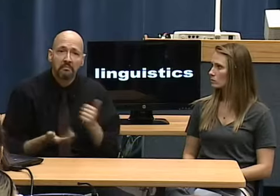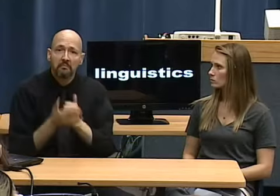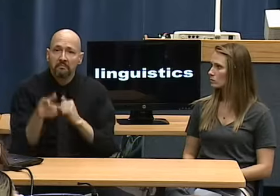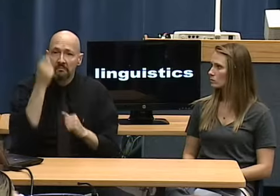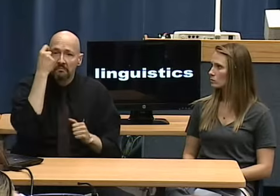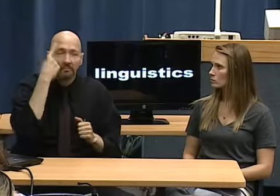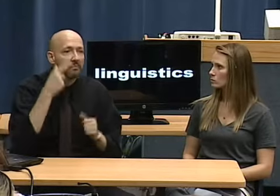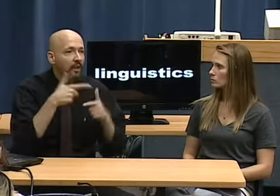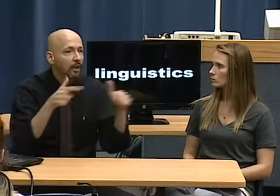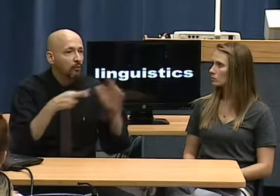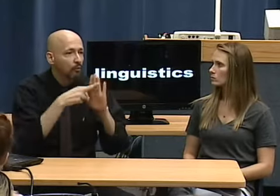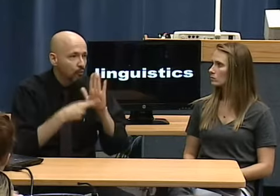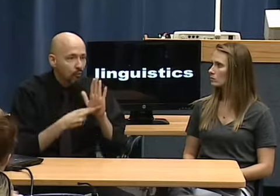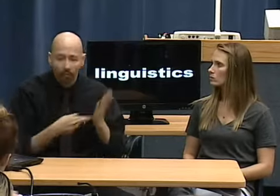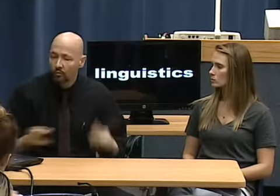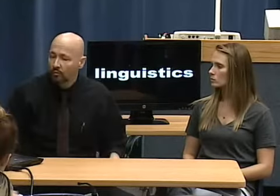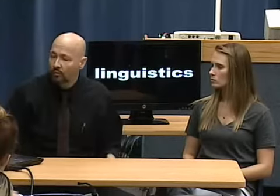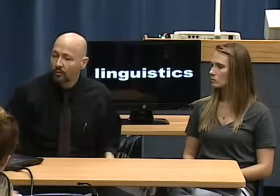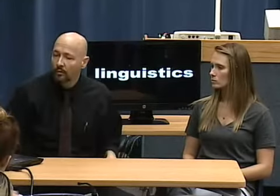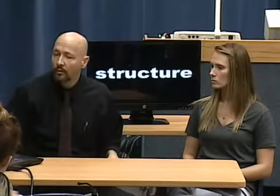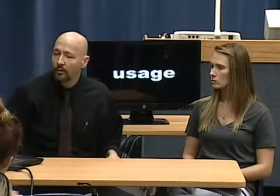I help you understand language rules